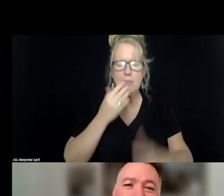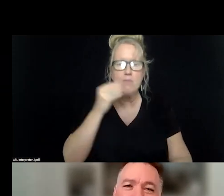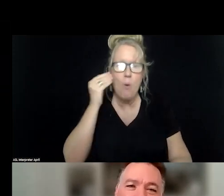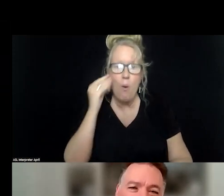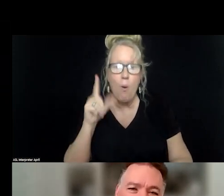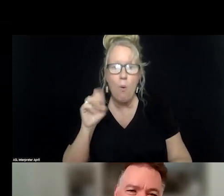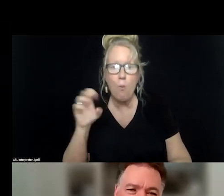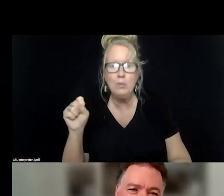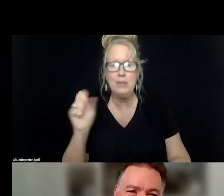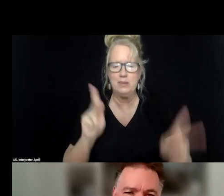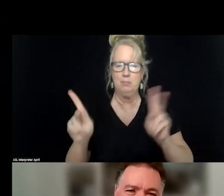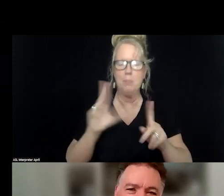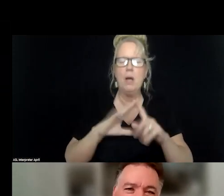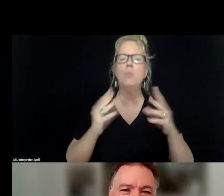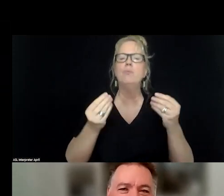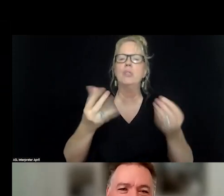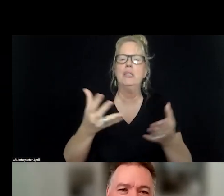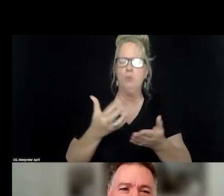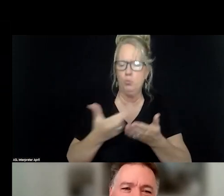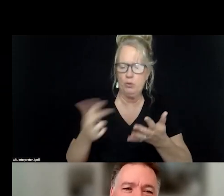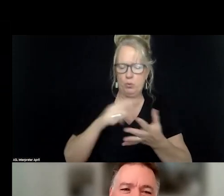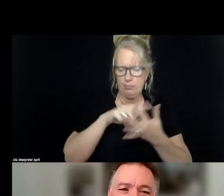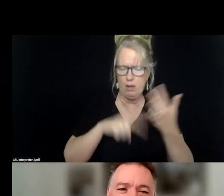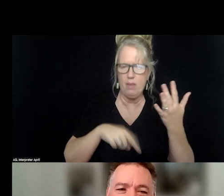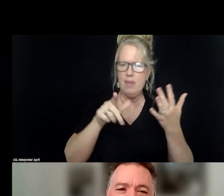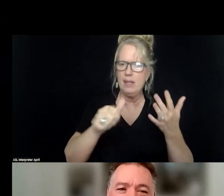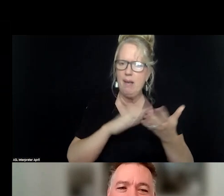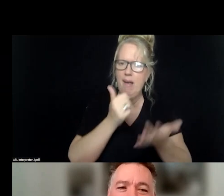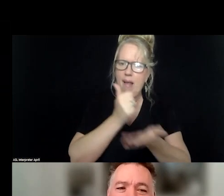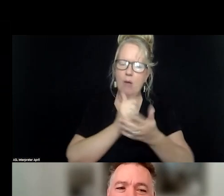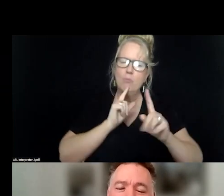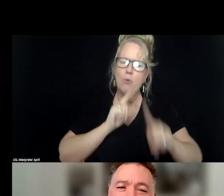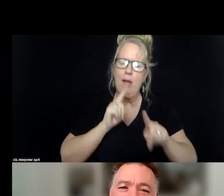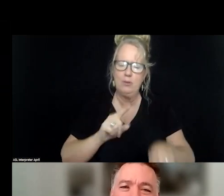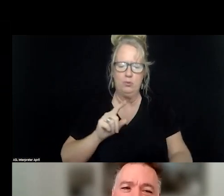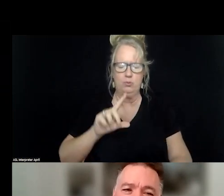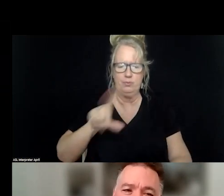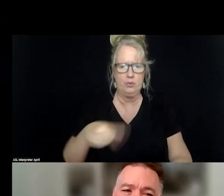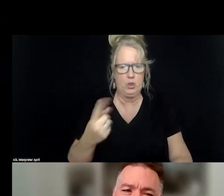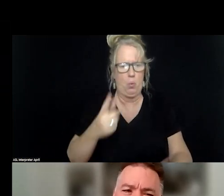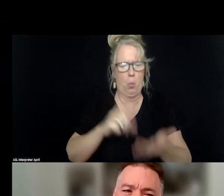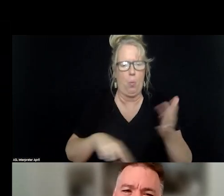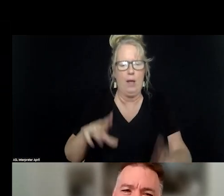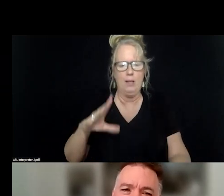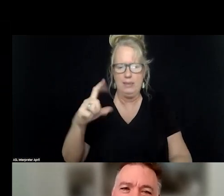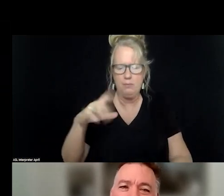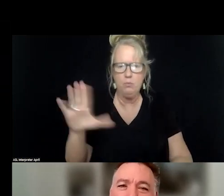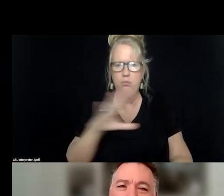WE ARE GOING TO GIVE YOU A RESOURCE THAT WILL LEAN INTO ANSWERING THE QUESTION OF WHAT IS THE NEED FOR YOUR COMMUNITY, BUT ALSO